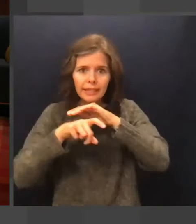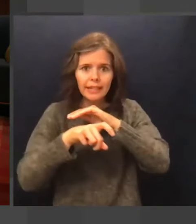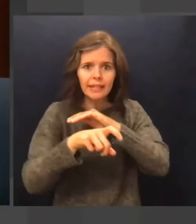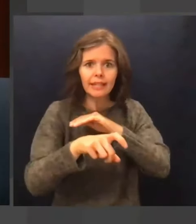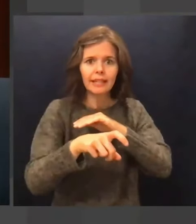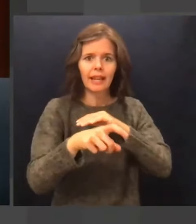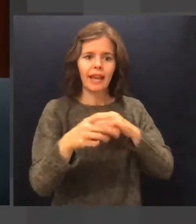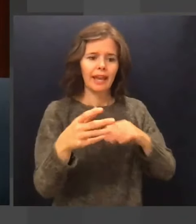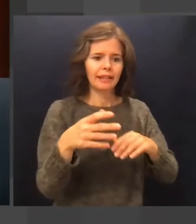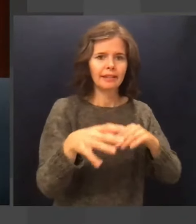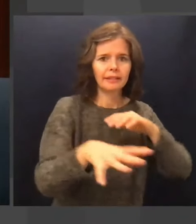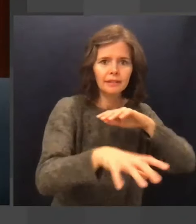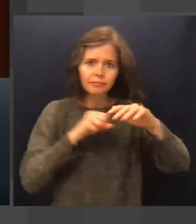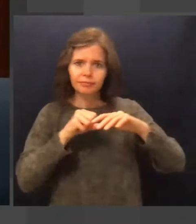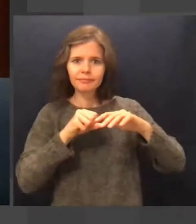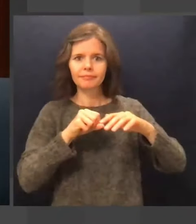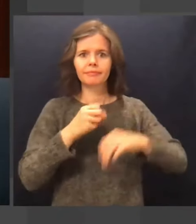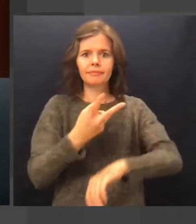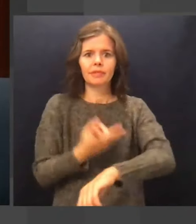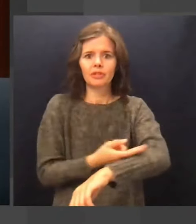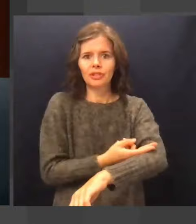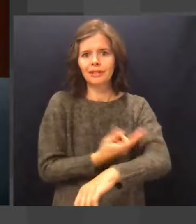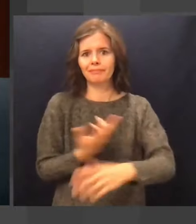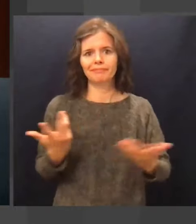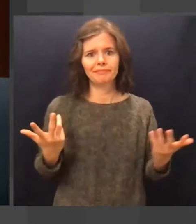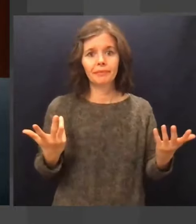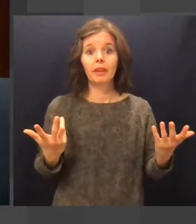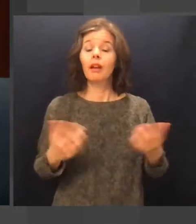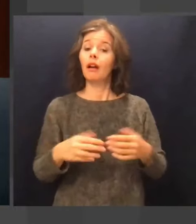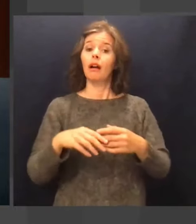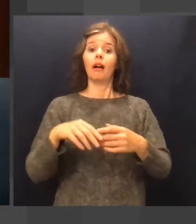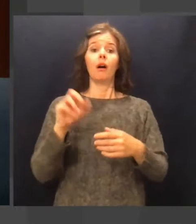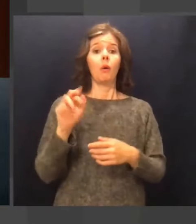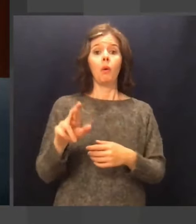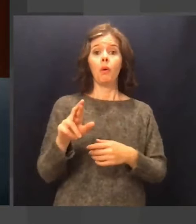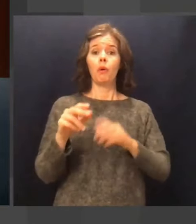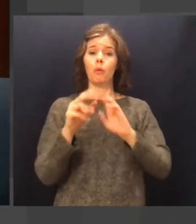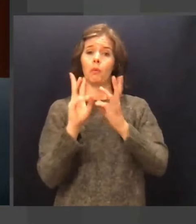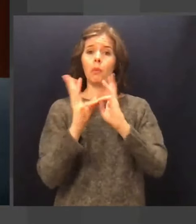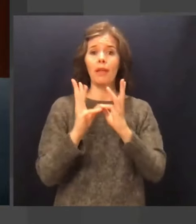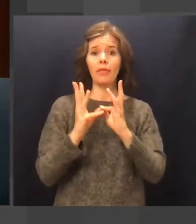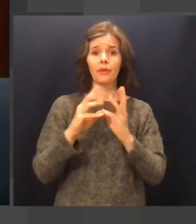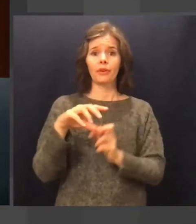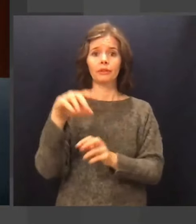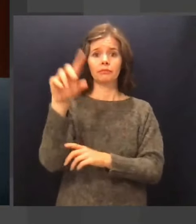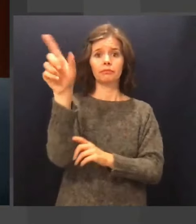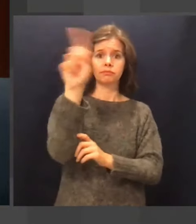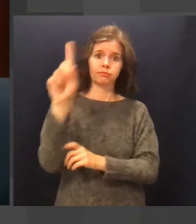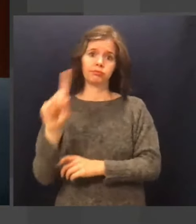AN UNLUCKY WOLF RUNNING INTO YOUR SHEEP GARDEN BUT ALSO